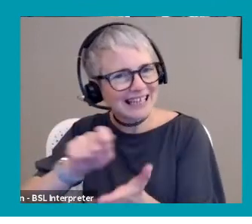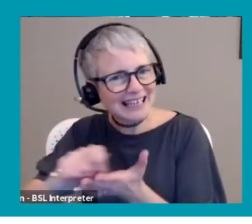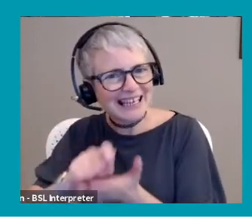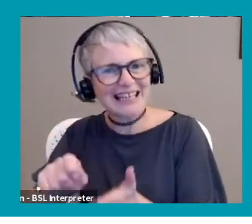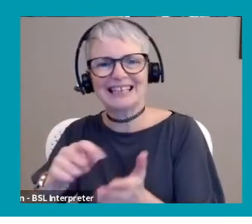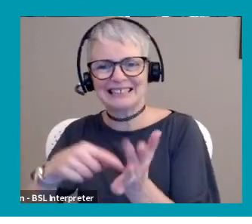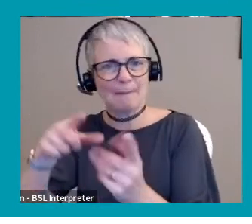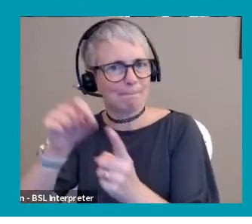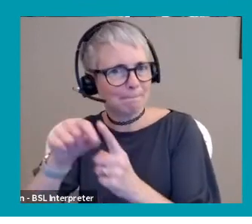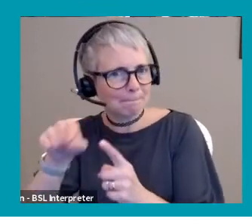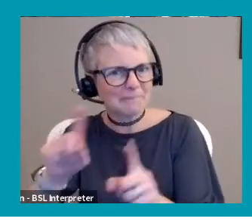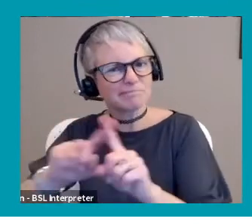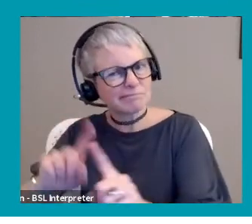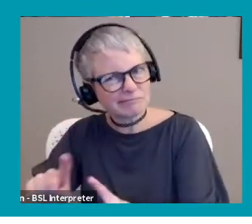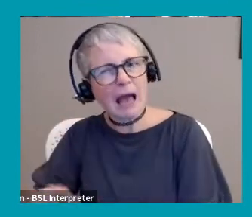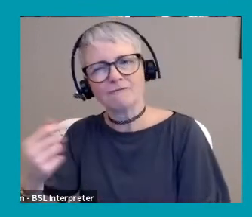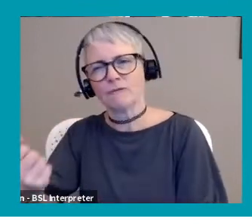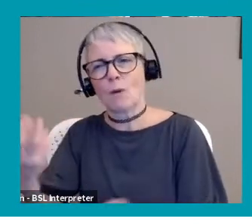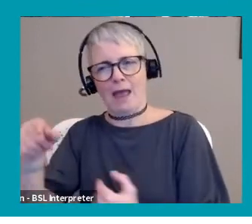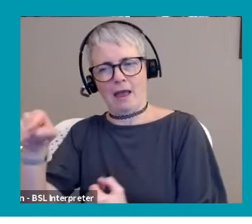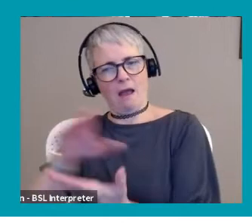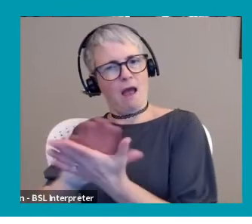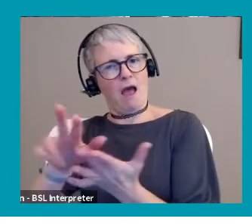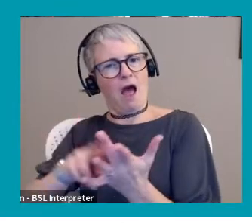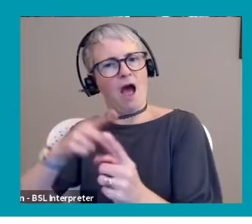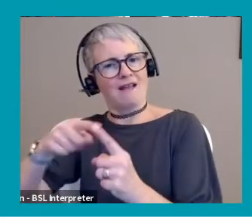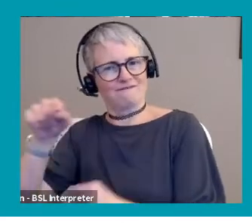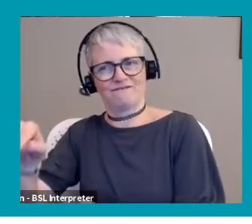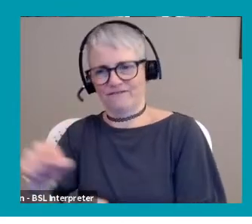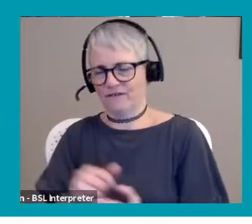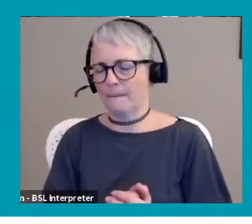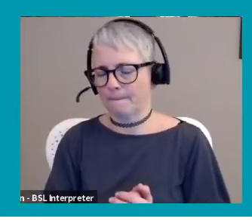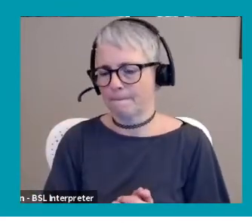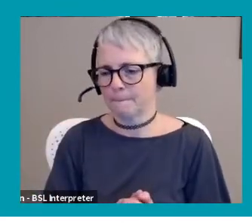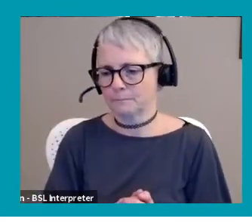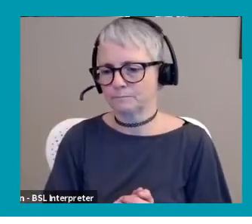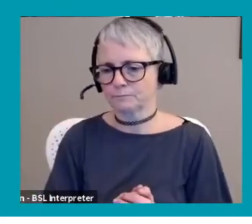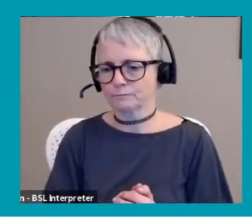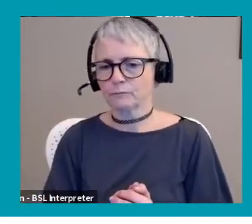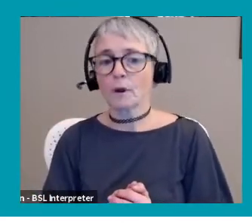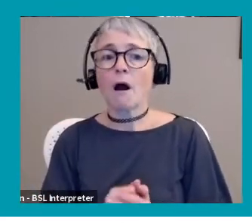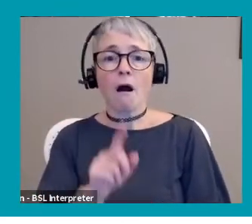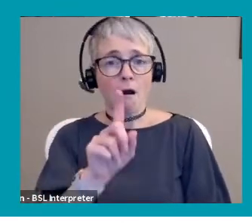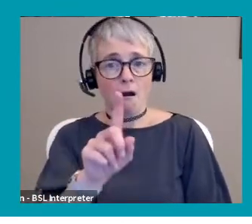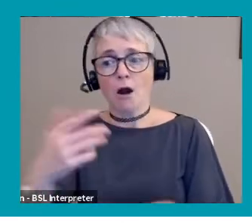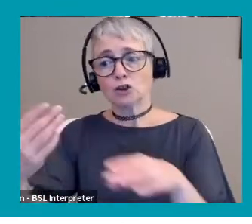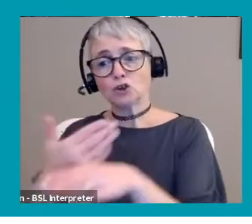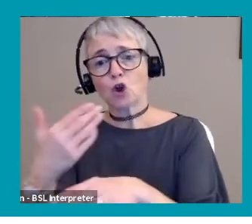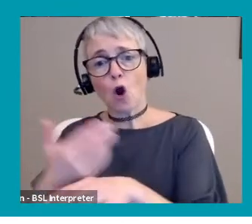So Evenbreak, seen up for the job profile alerts for specific roles.